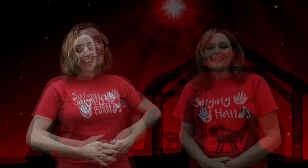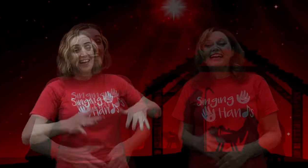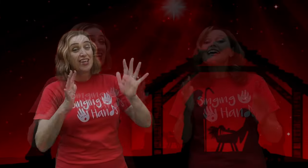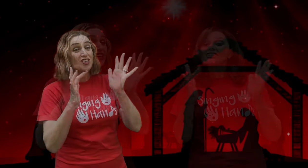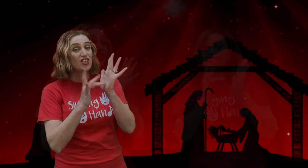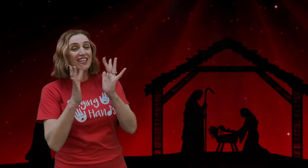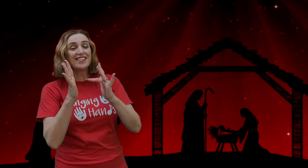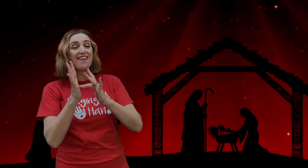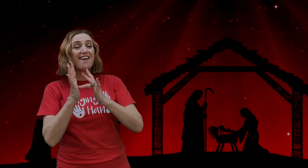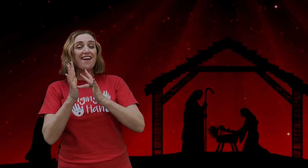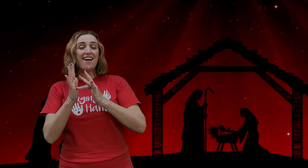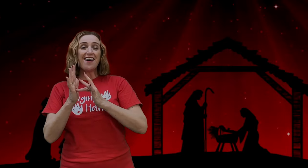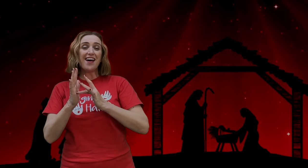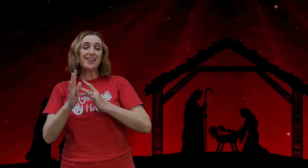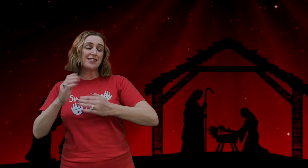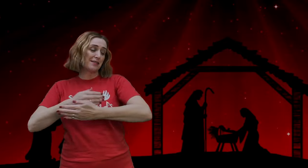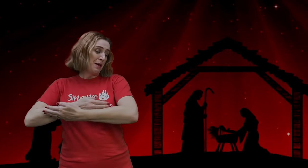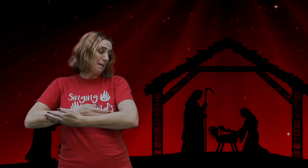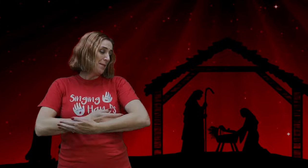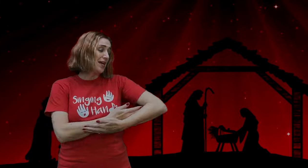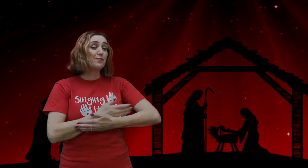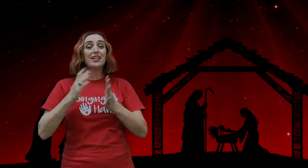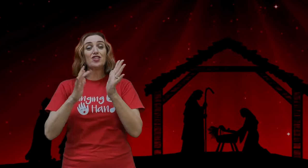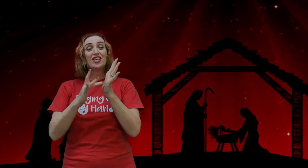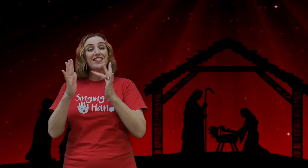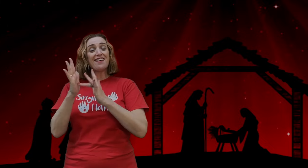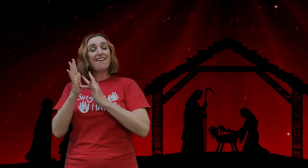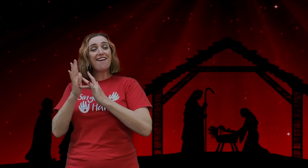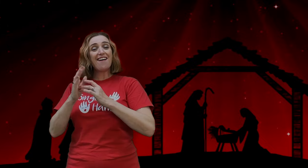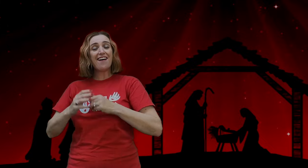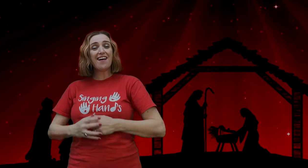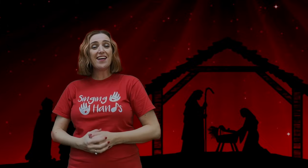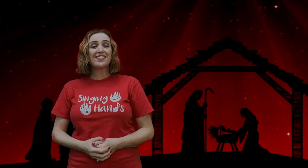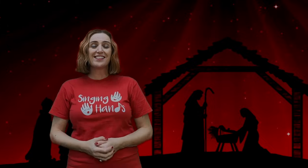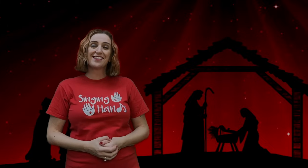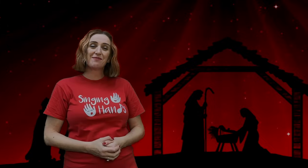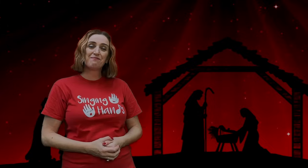Jesus, baby Jesus